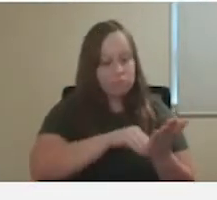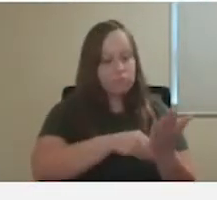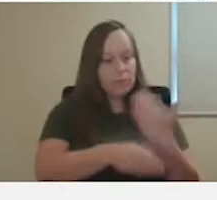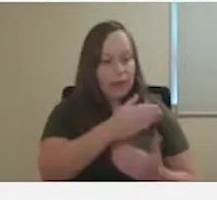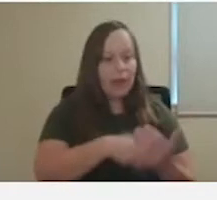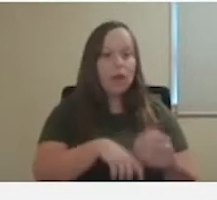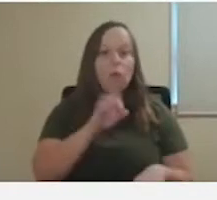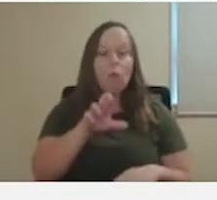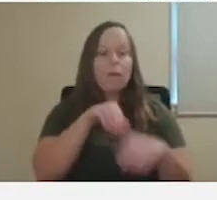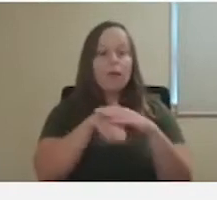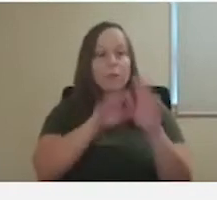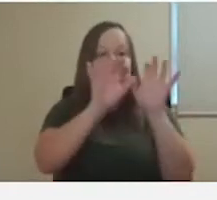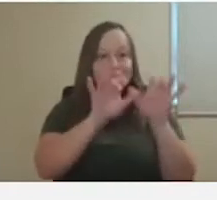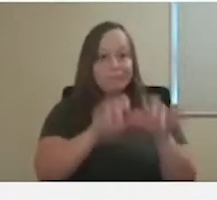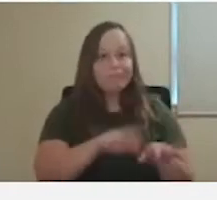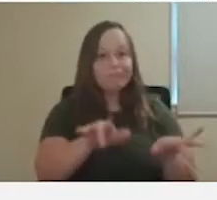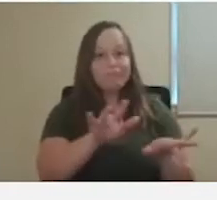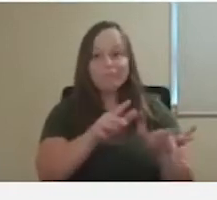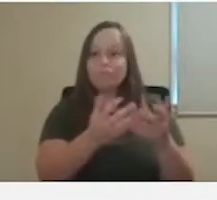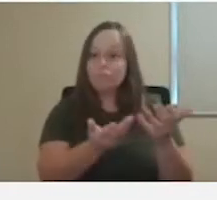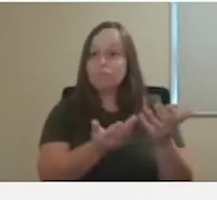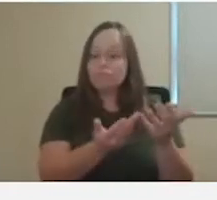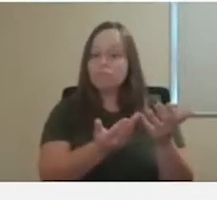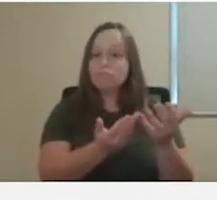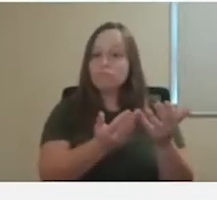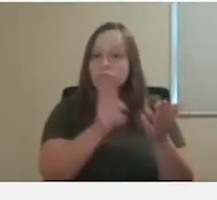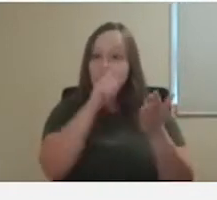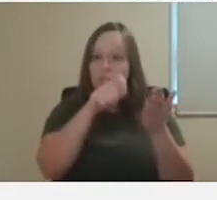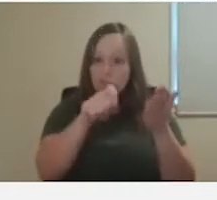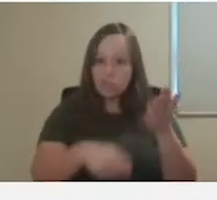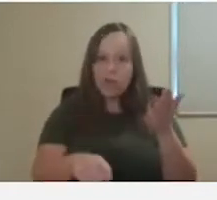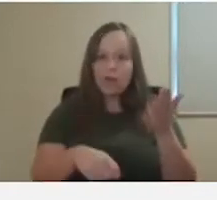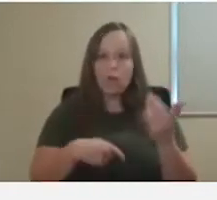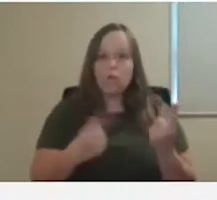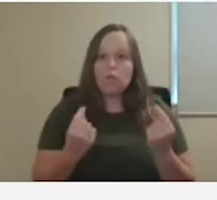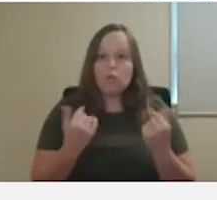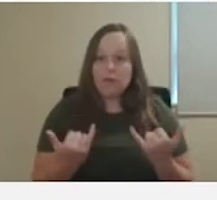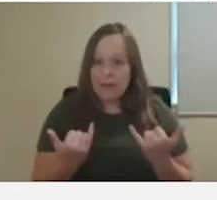get the accessible ballot and you filled it out on the computer. What do you do next?